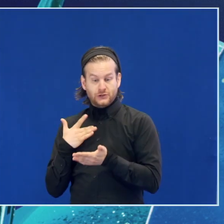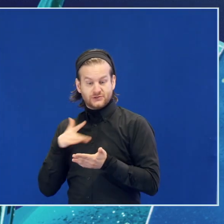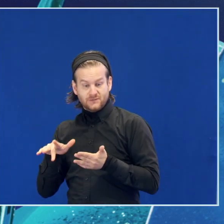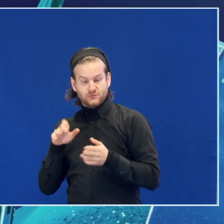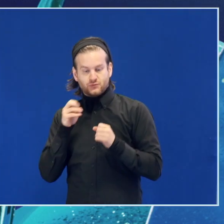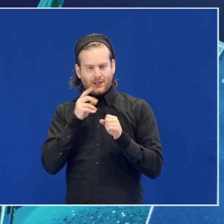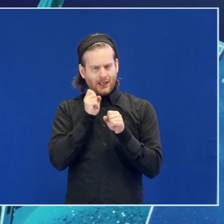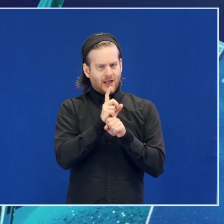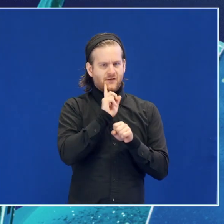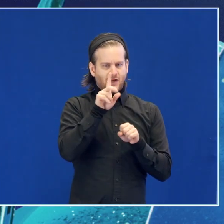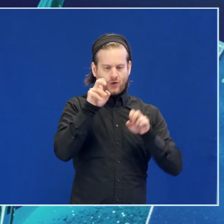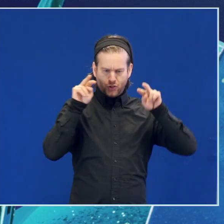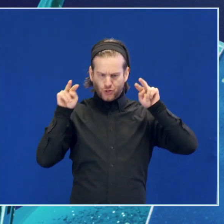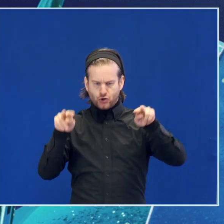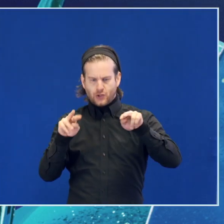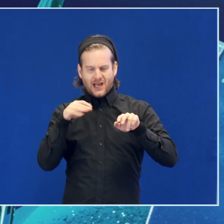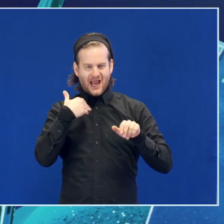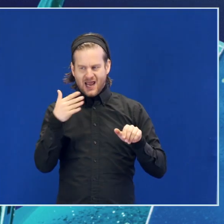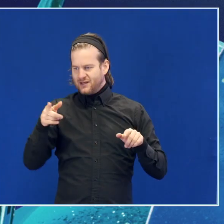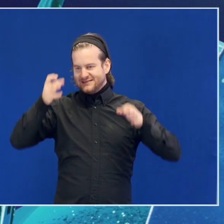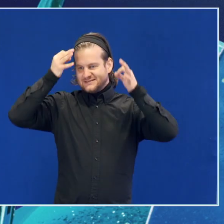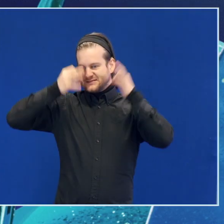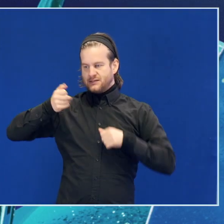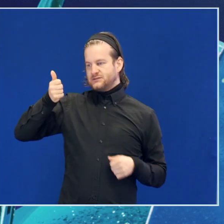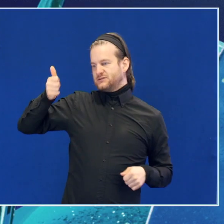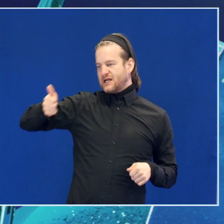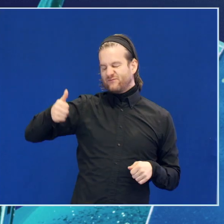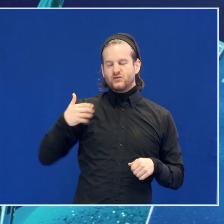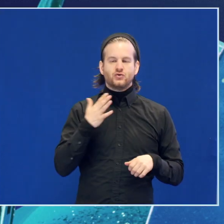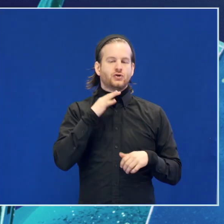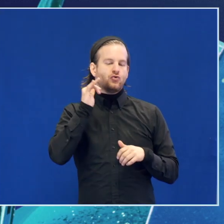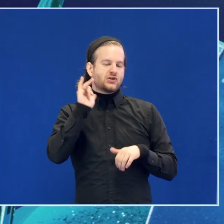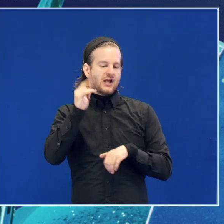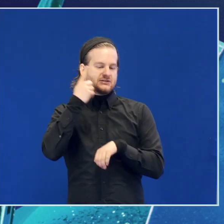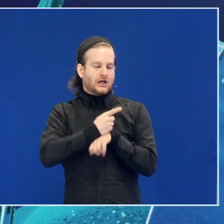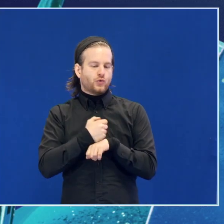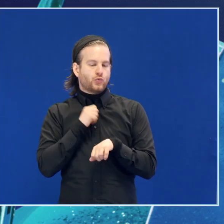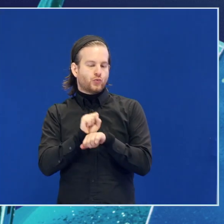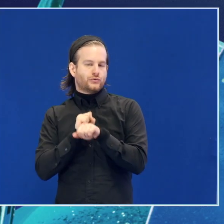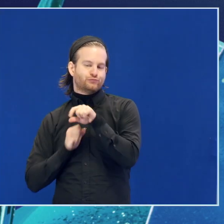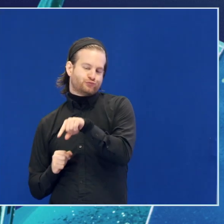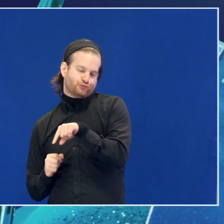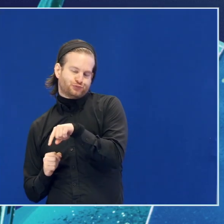and how they want to work, that they have the ability to control the sound levels, the lighting levels.